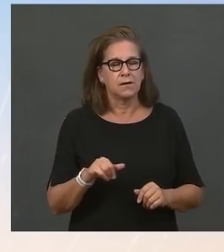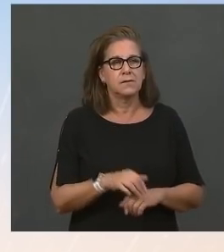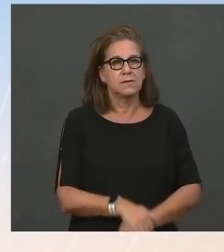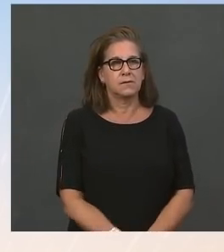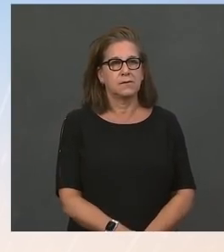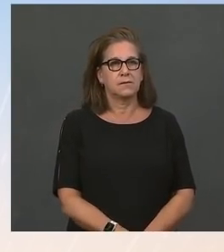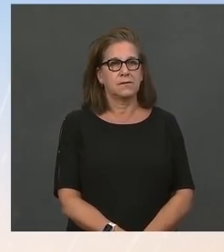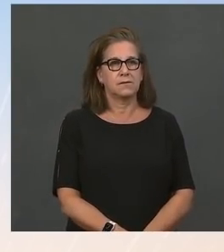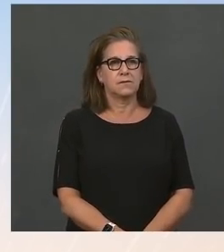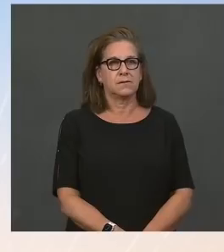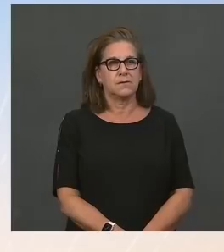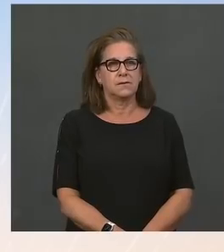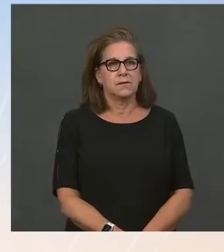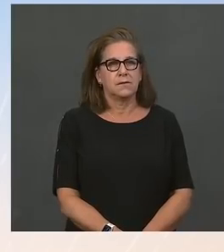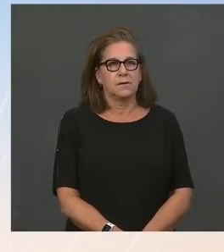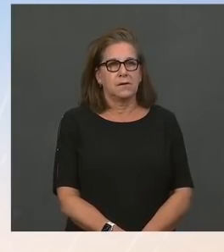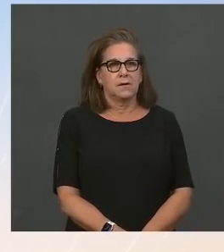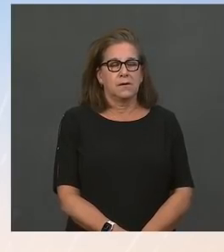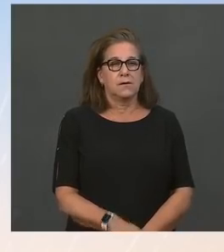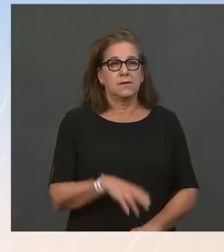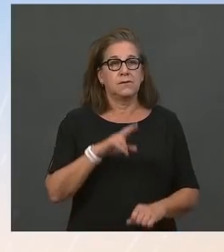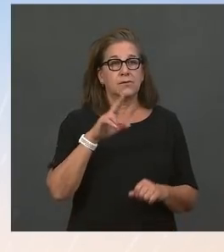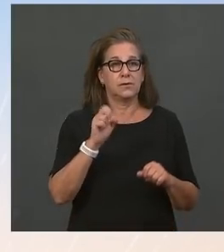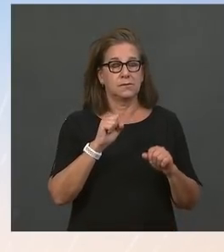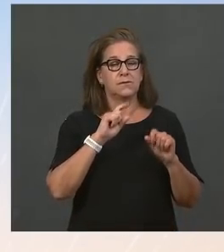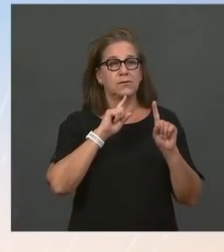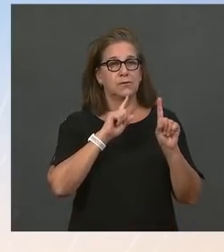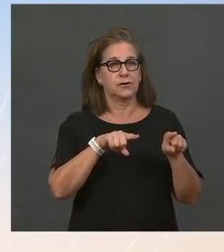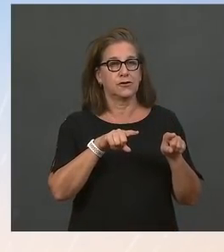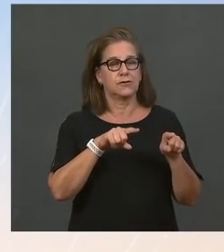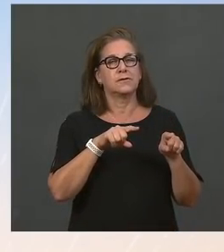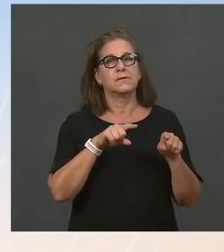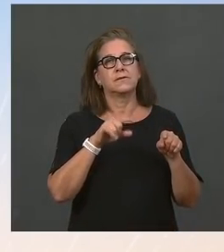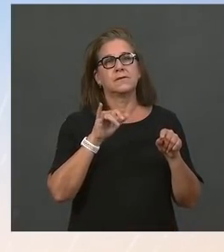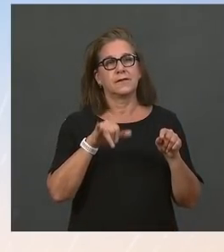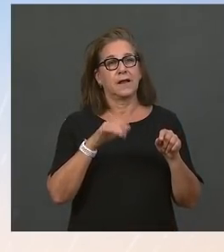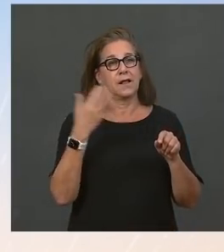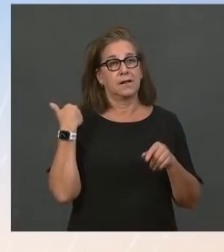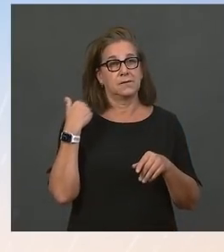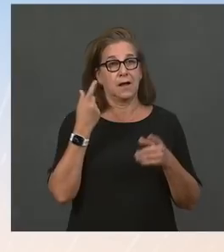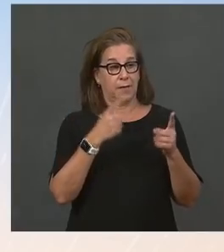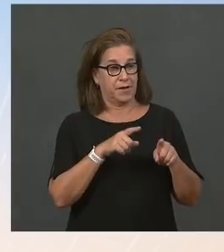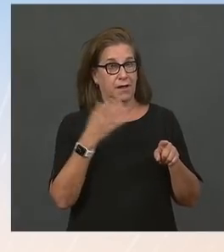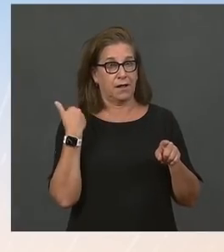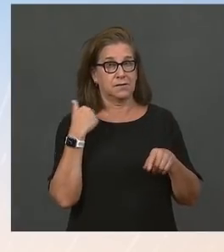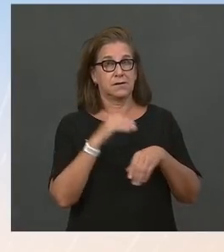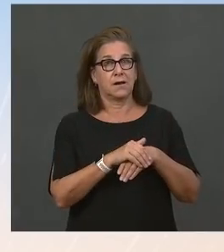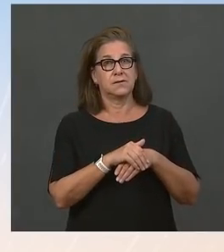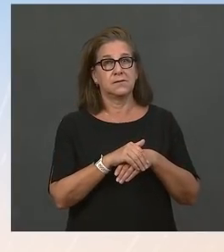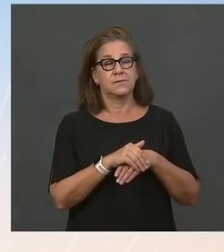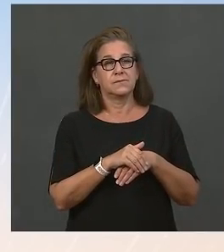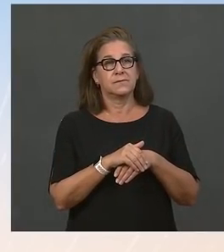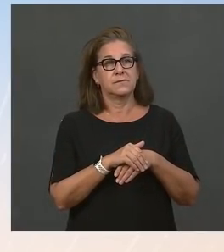or maybe it was earlier, sorry -- that the -- the al-Tanf garrison area was subjected